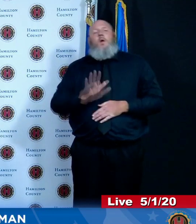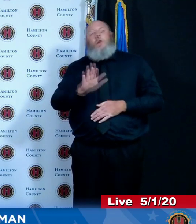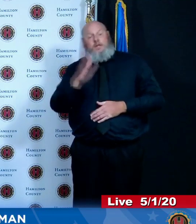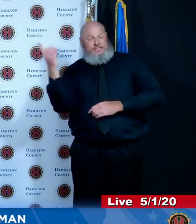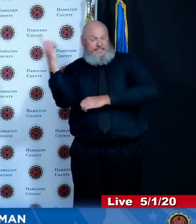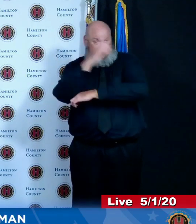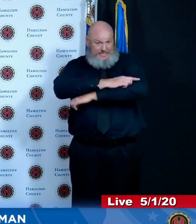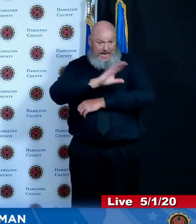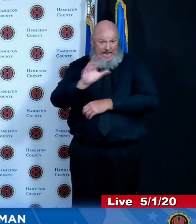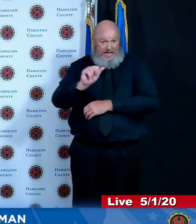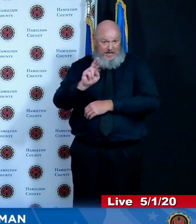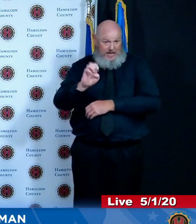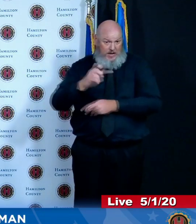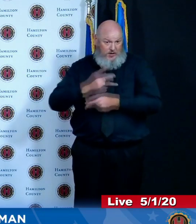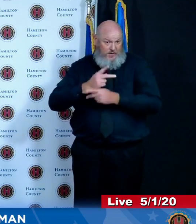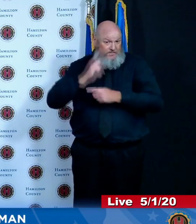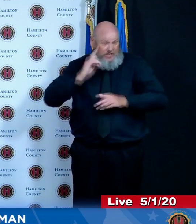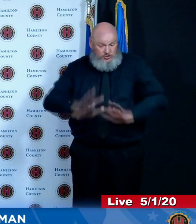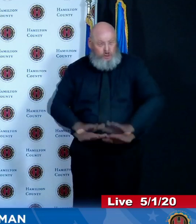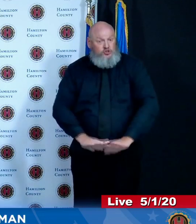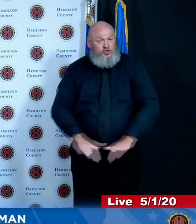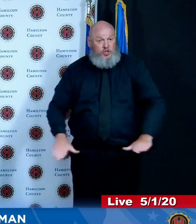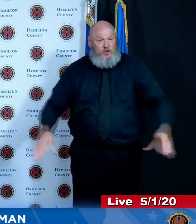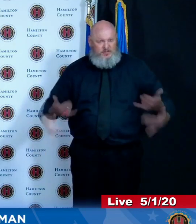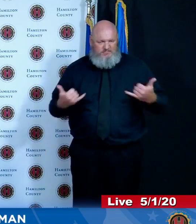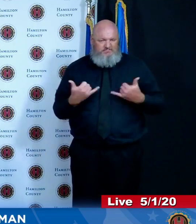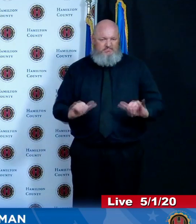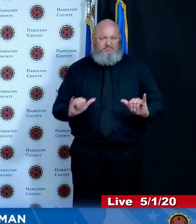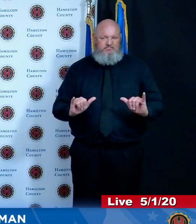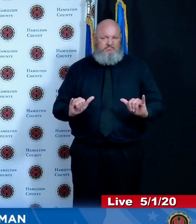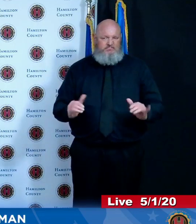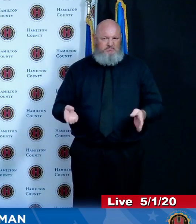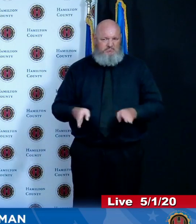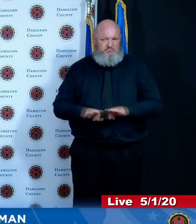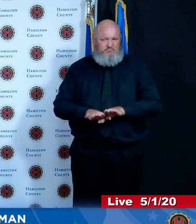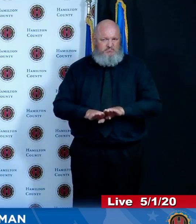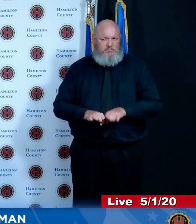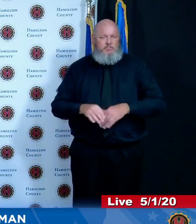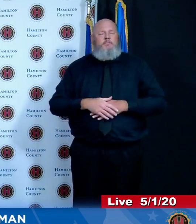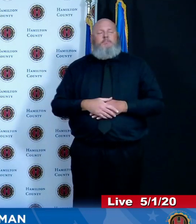much ready for a haircut but that is not yet permitted and that lastly